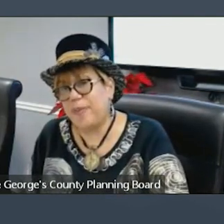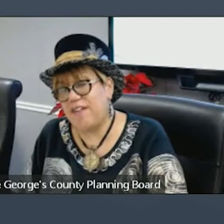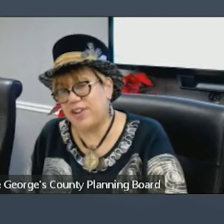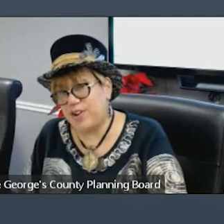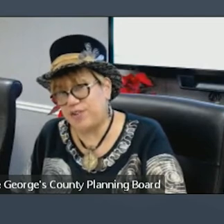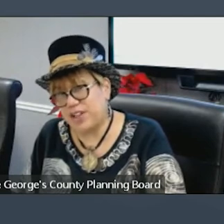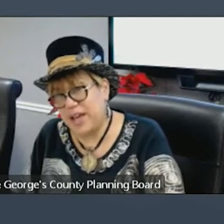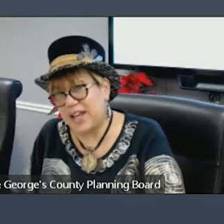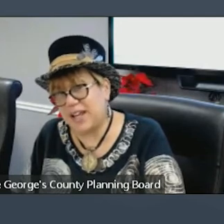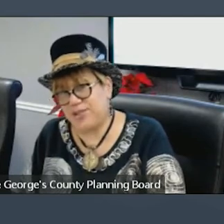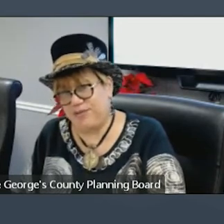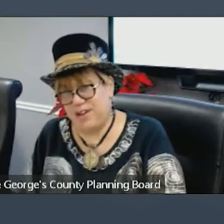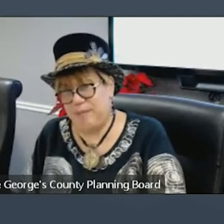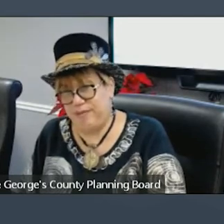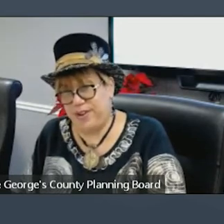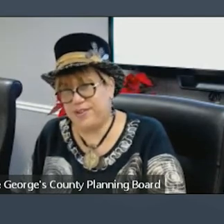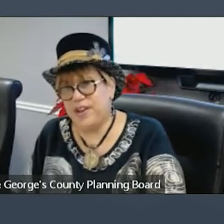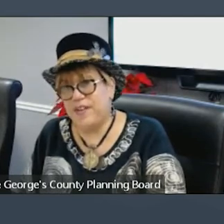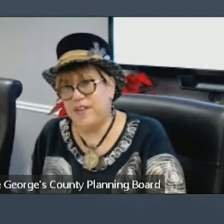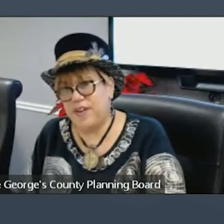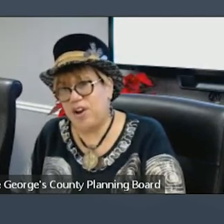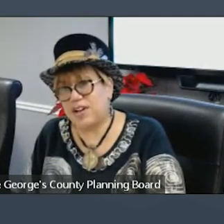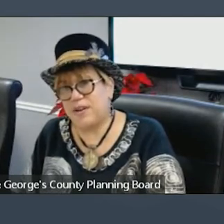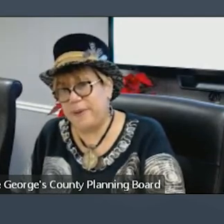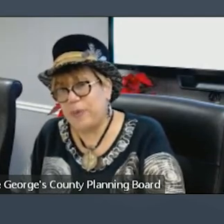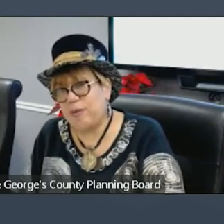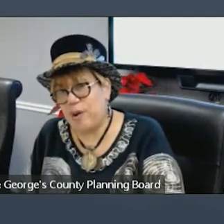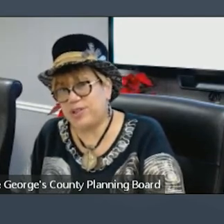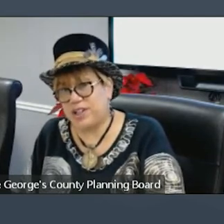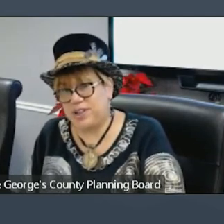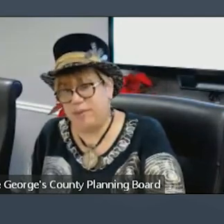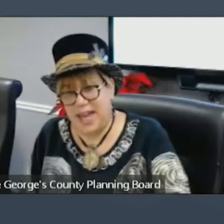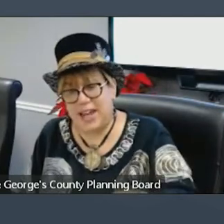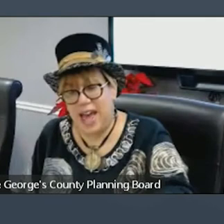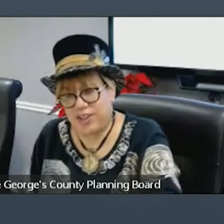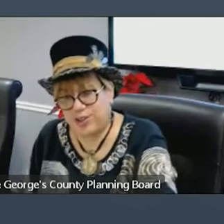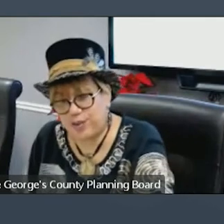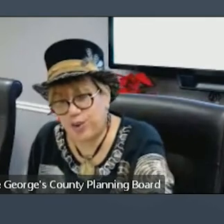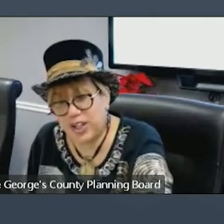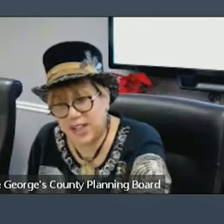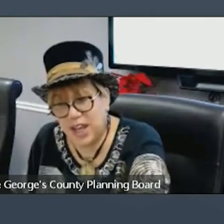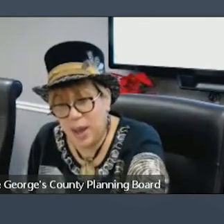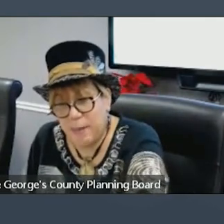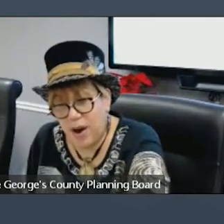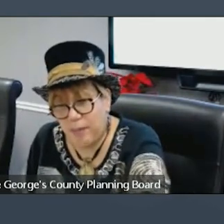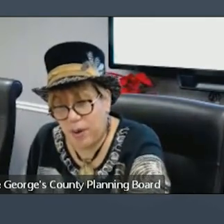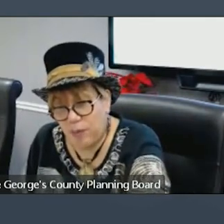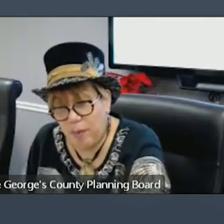and having served on the planning commission for a number of years, they've talked. I mean, we've always talked about that and having served on the